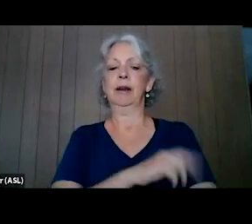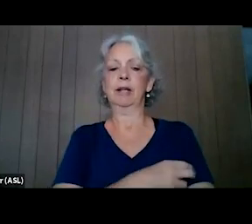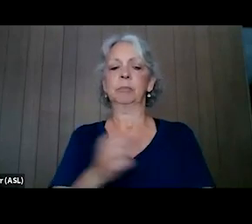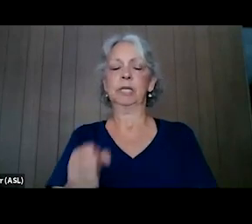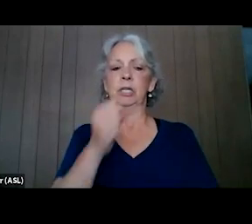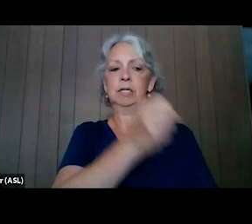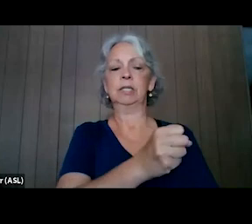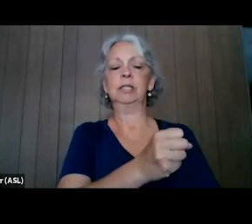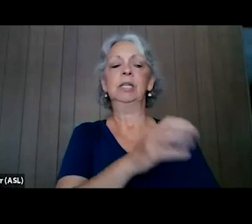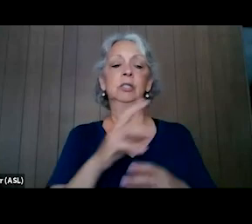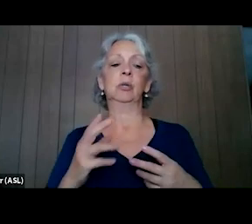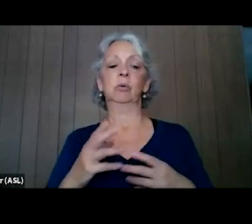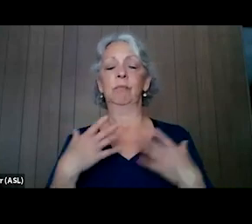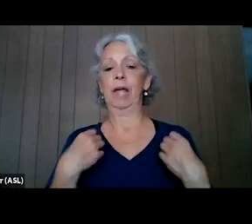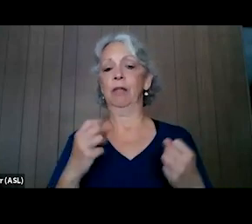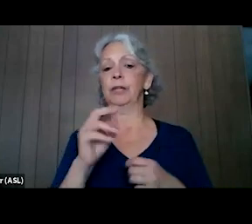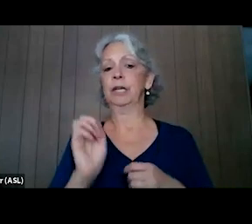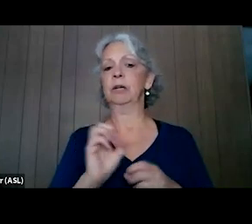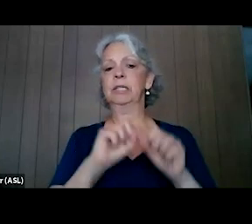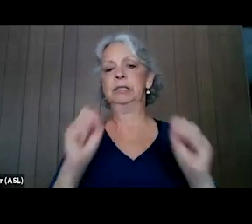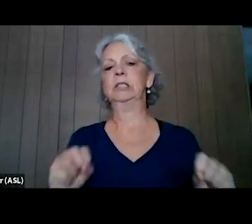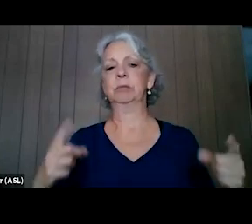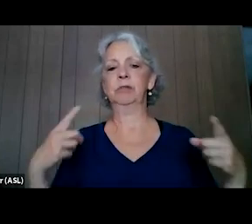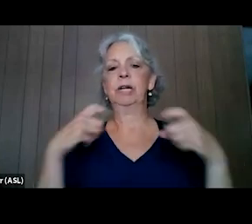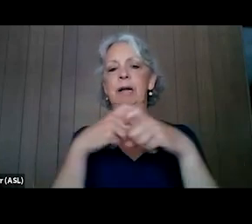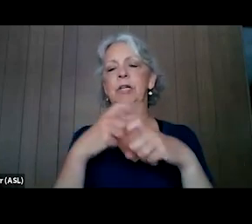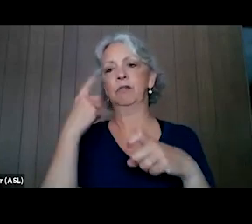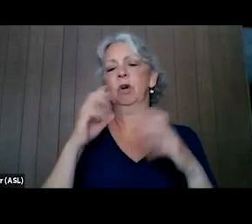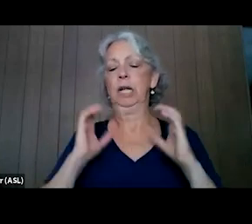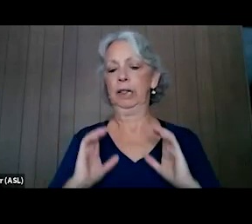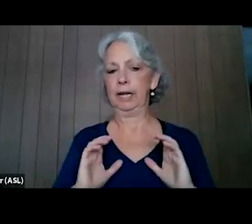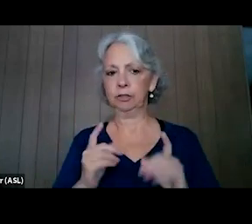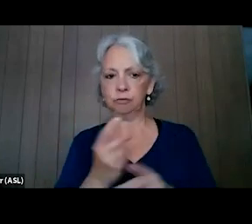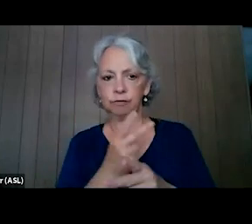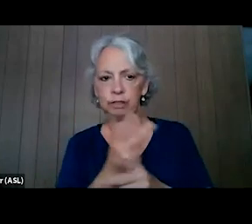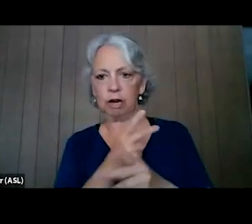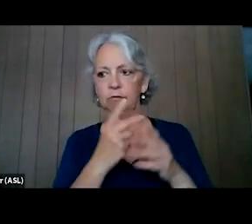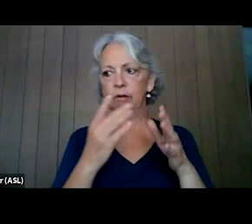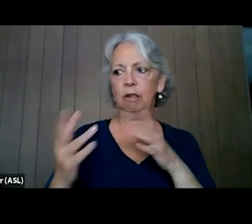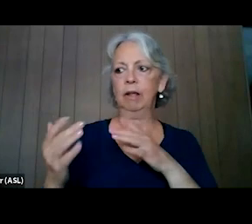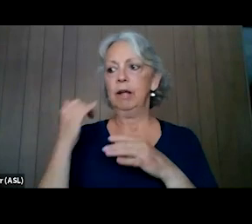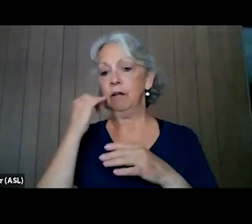can be really complex for our patients to navigate. And if you have any ability within your team, your department, your outreach,